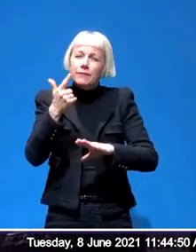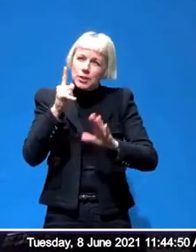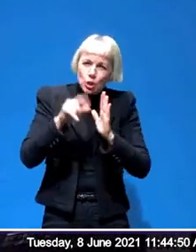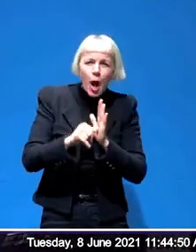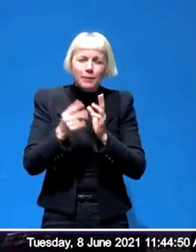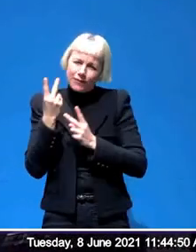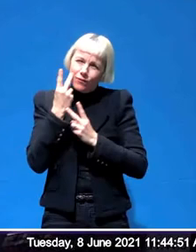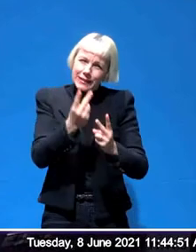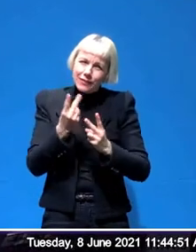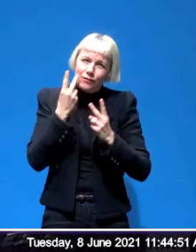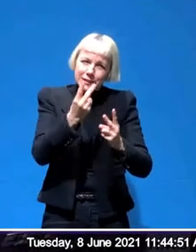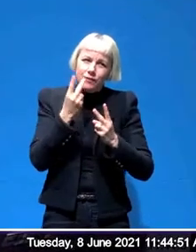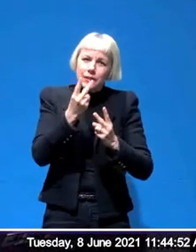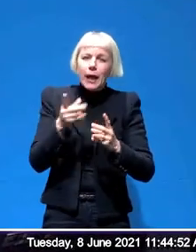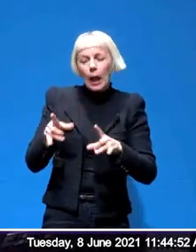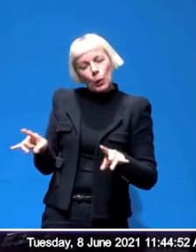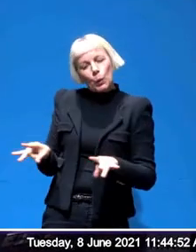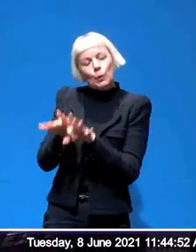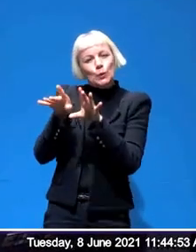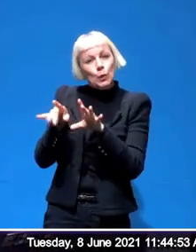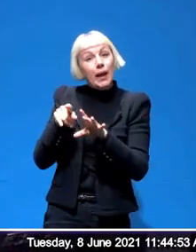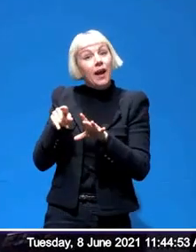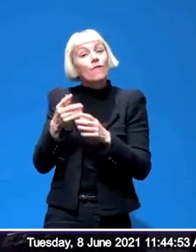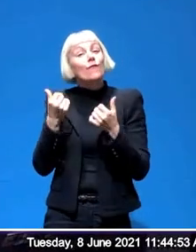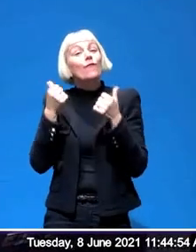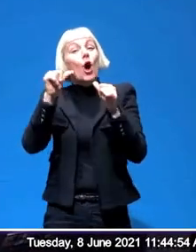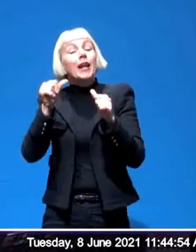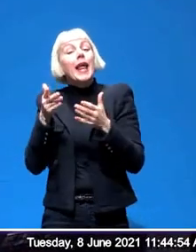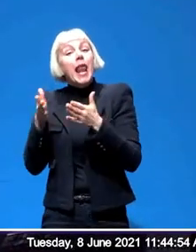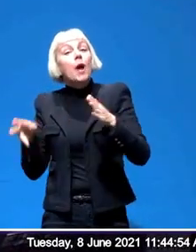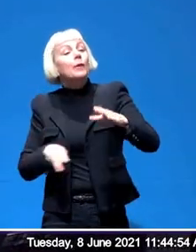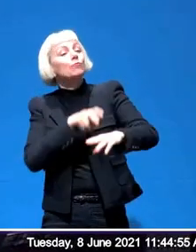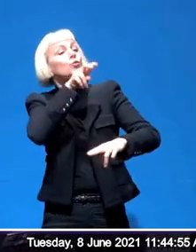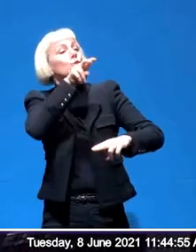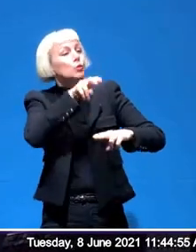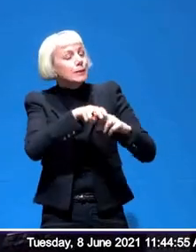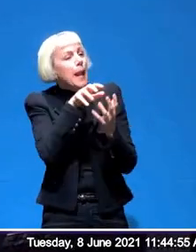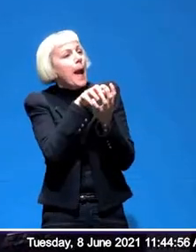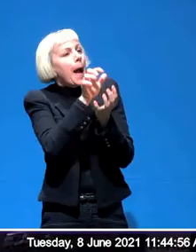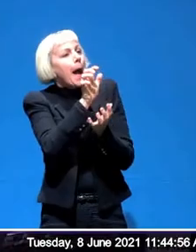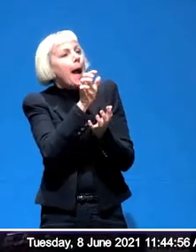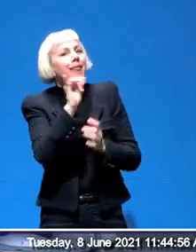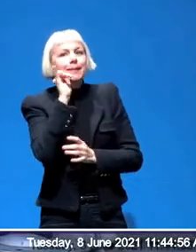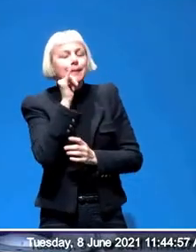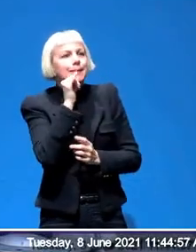and allowed her to scrape years of built up calculus off his teeth. I know you didn't want me to pause you there but I'm going to.